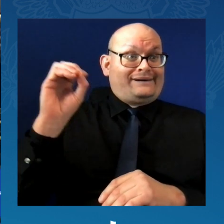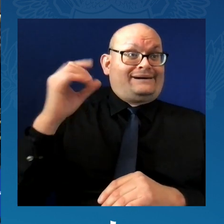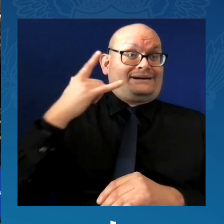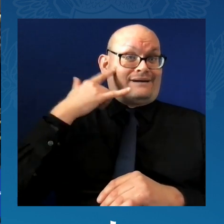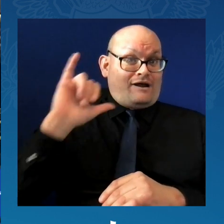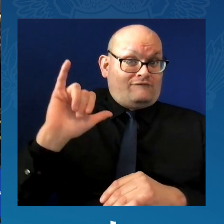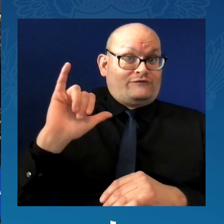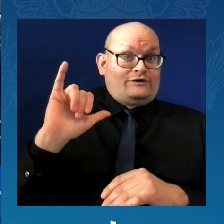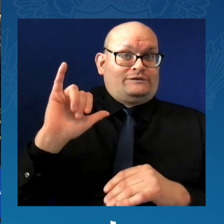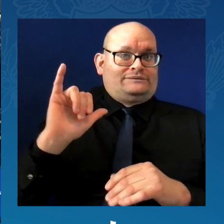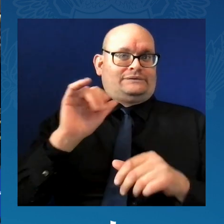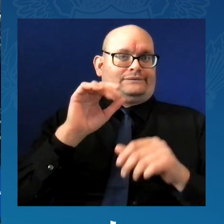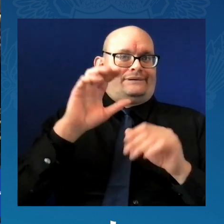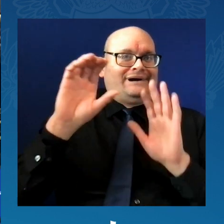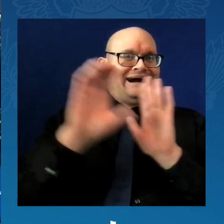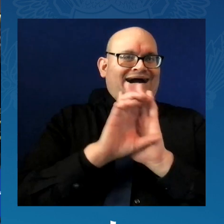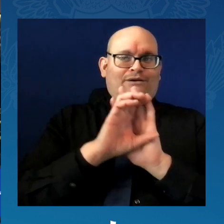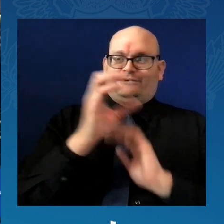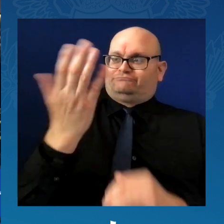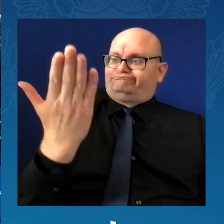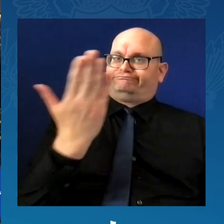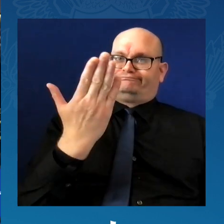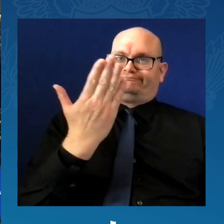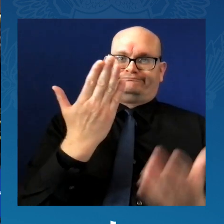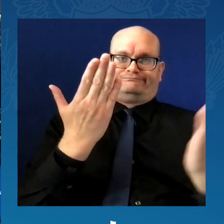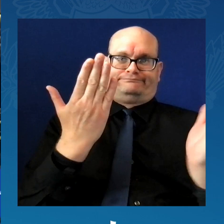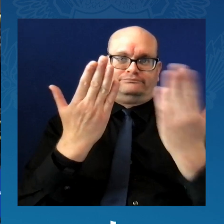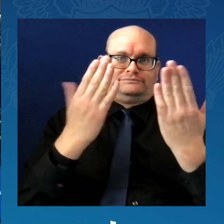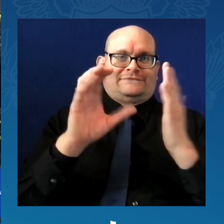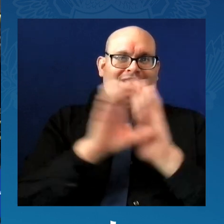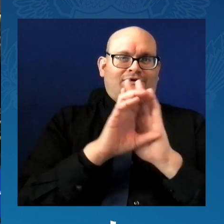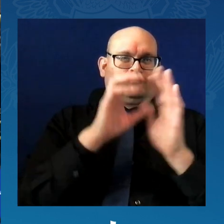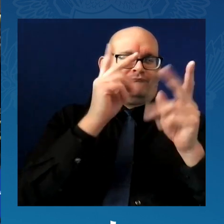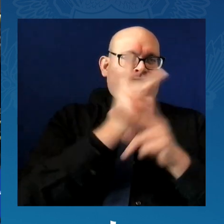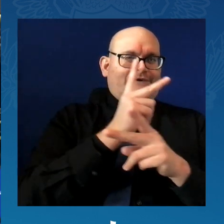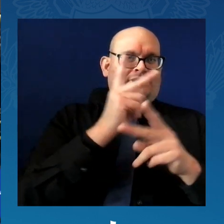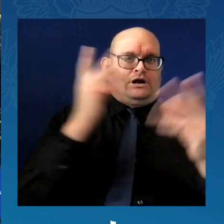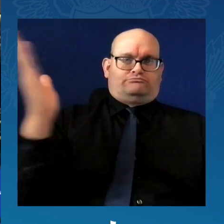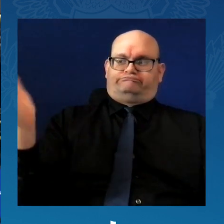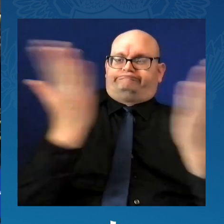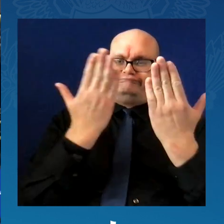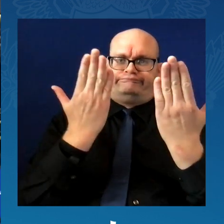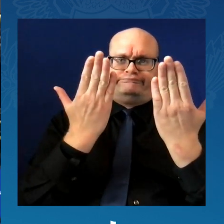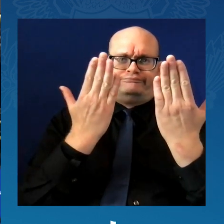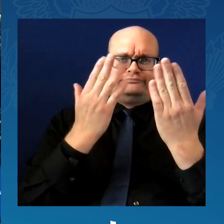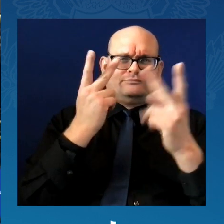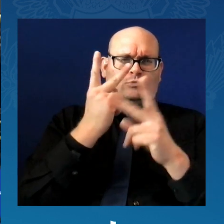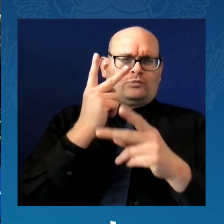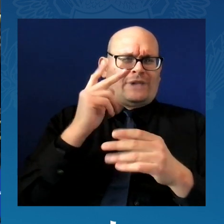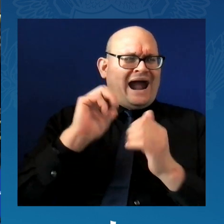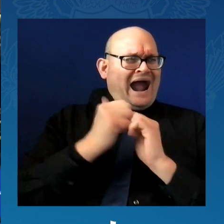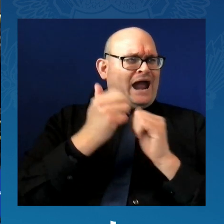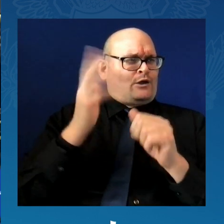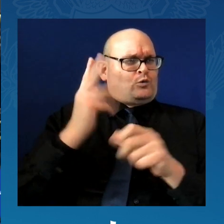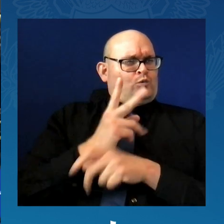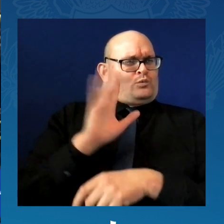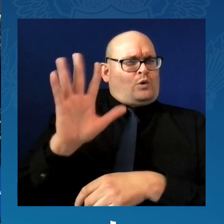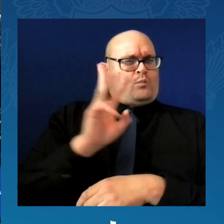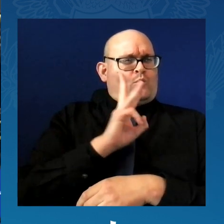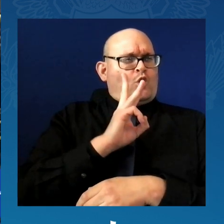to evaluate the crop, use the water use of their crops by verifying the evapotranspiration rates